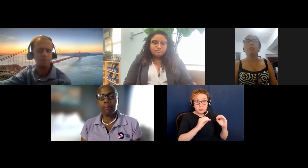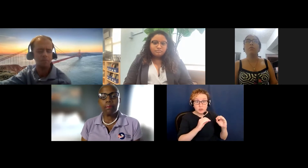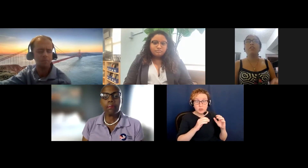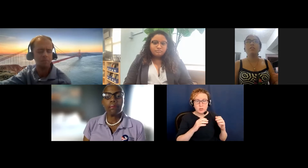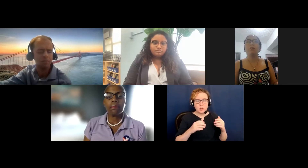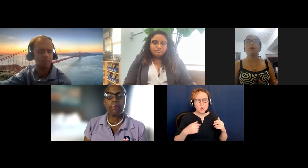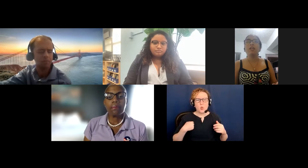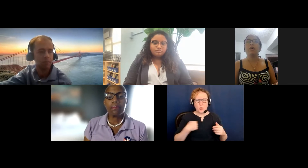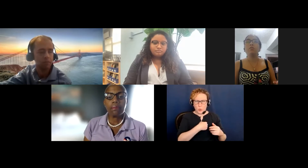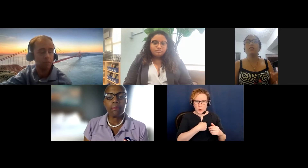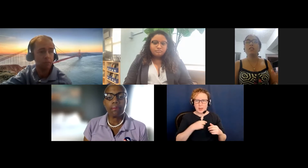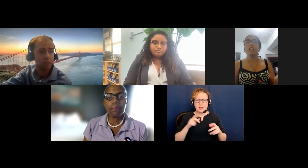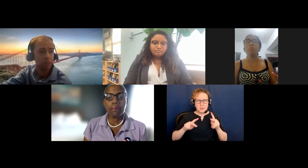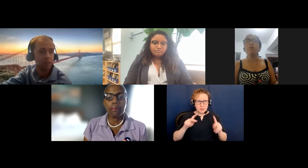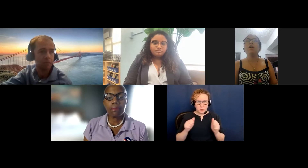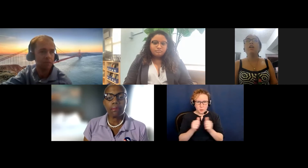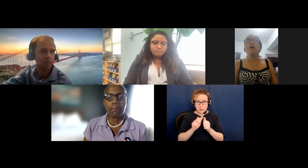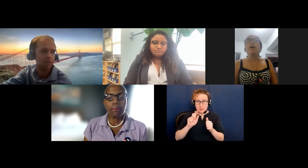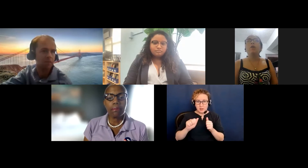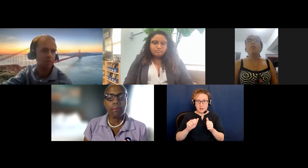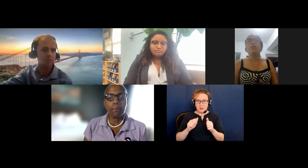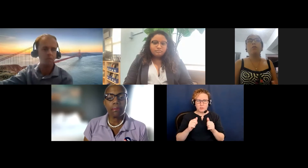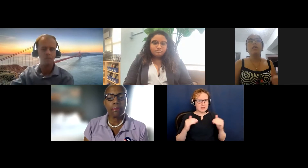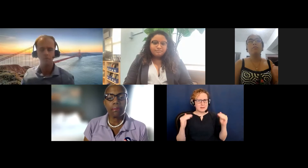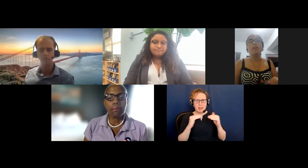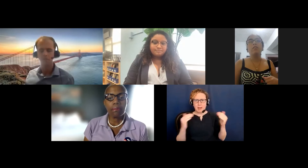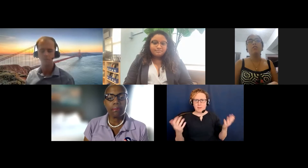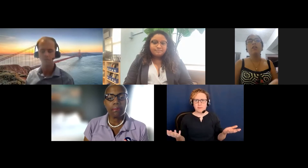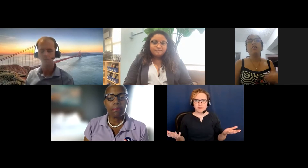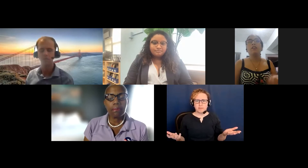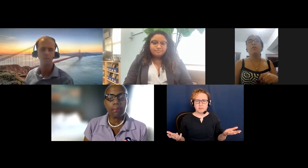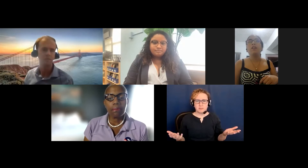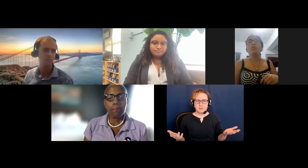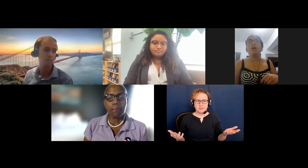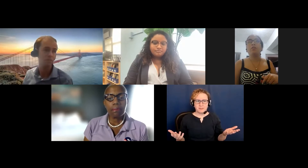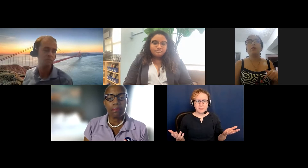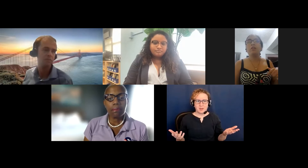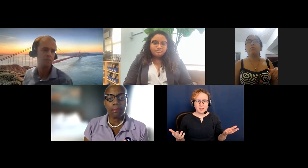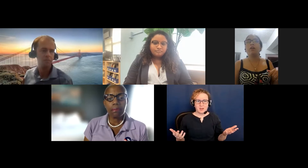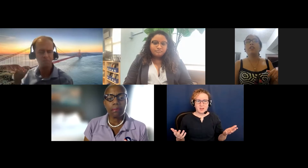with a disability, “we can do the same”. It was more in my country than when I traveled abroad.